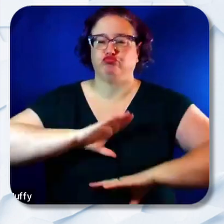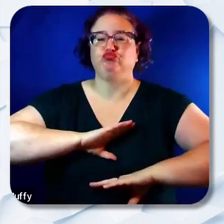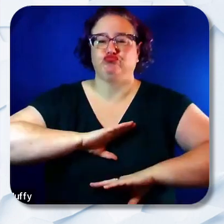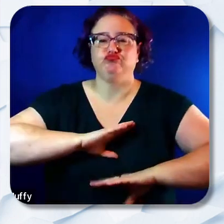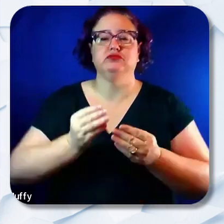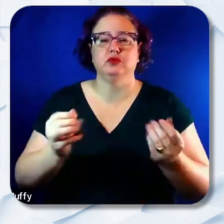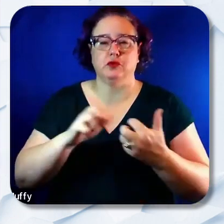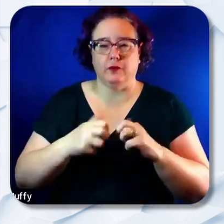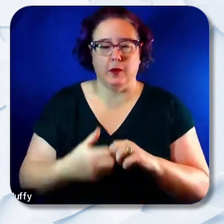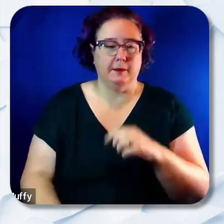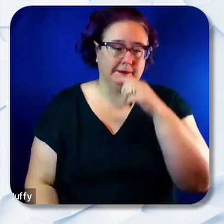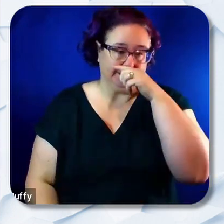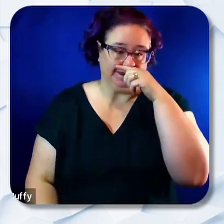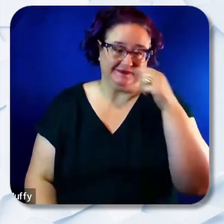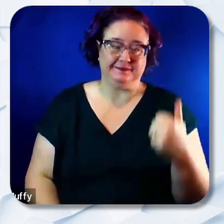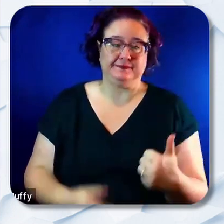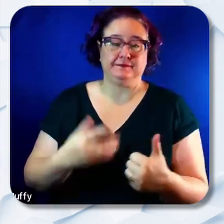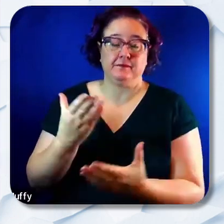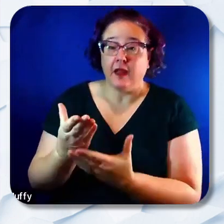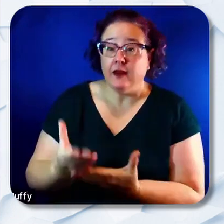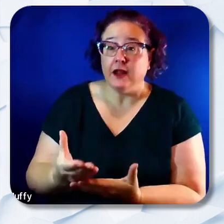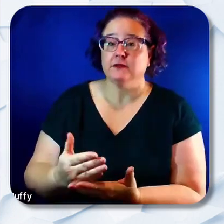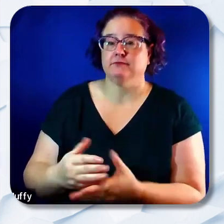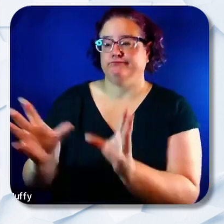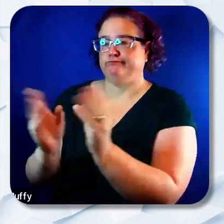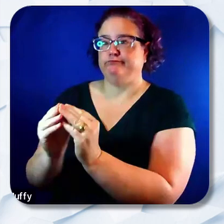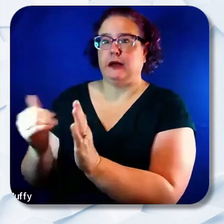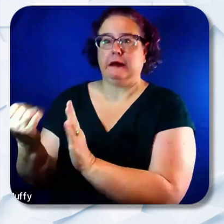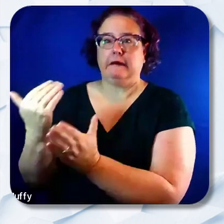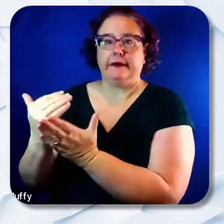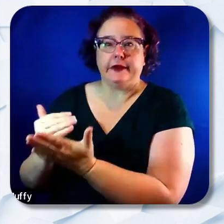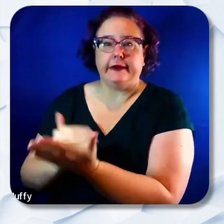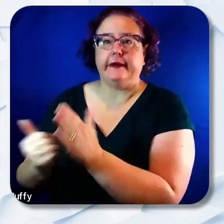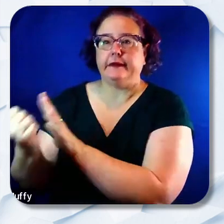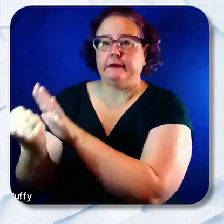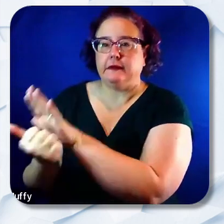Evidence would include meeting agendas or Board approved meeting minutes.